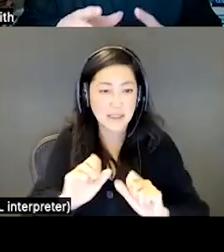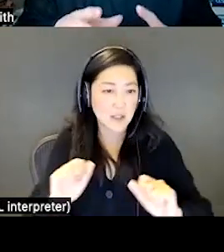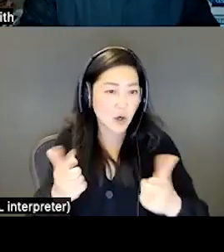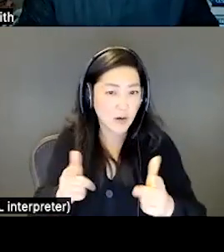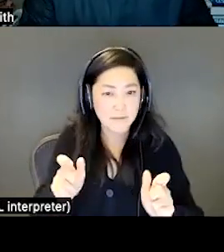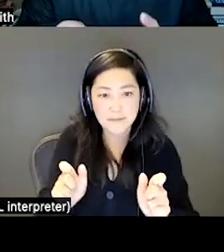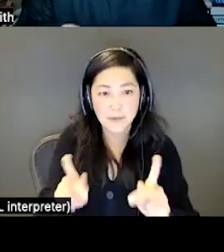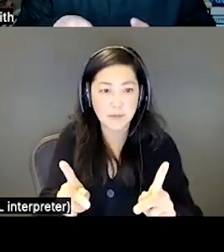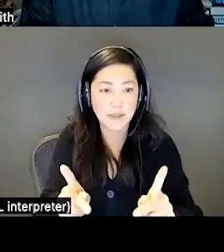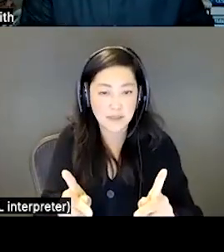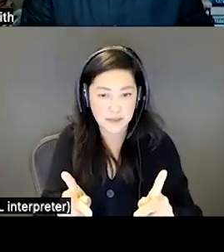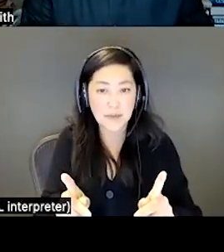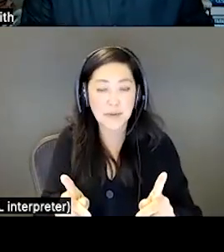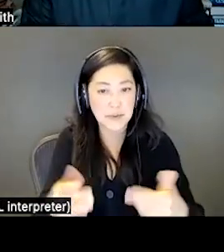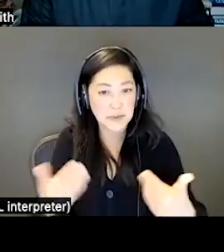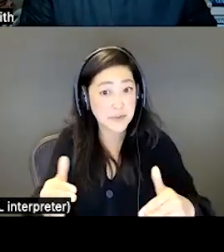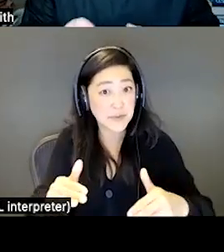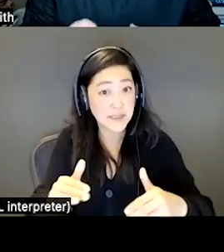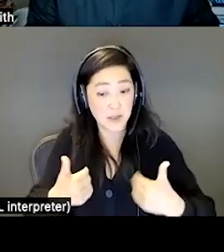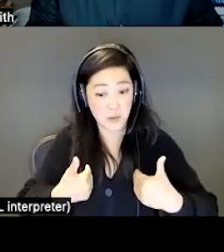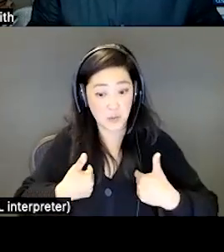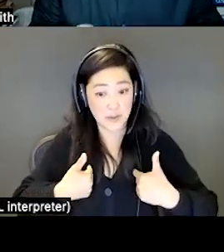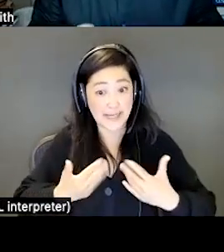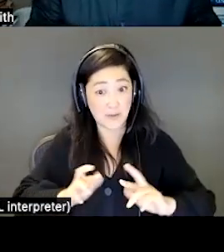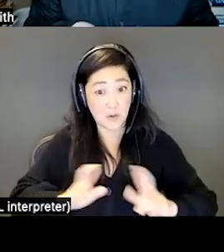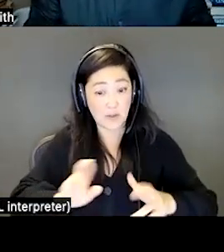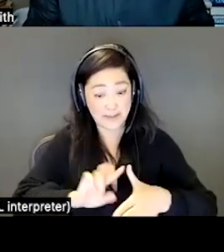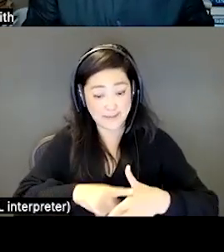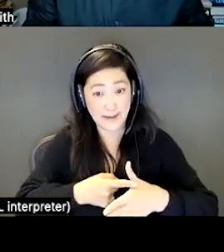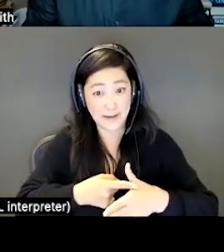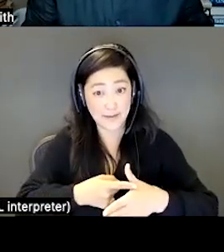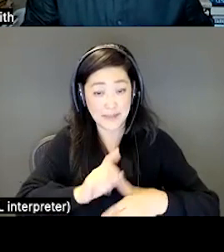the building blocks are already there. The industry is really, really good